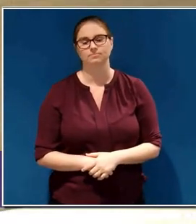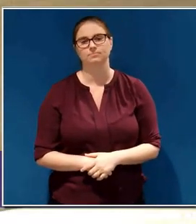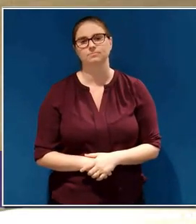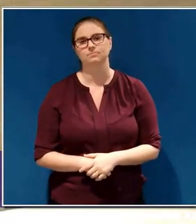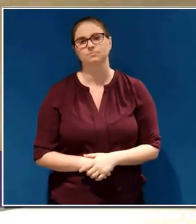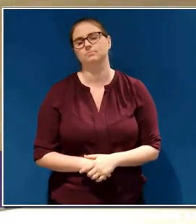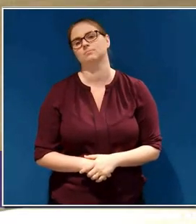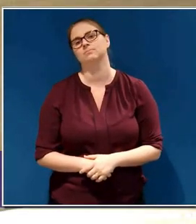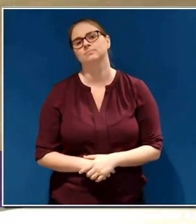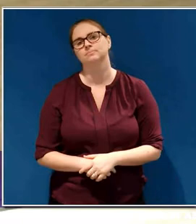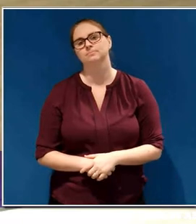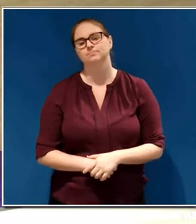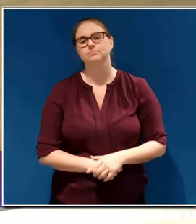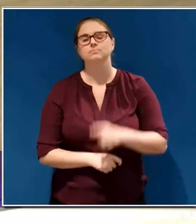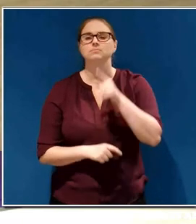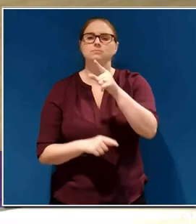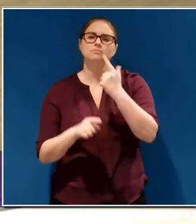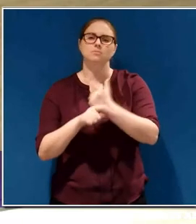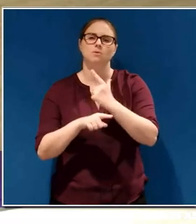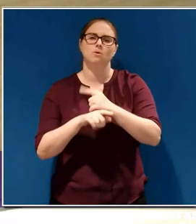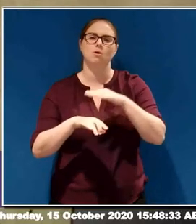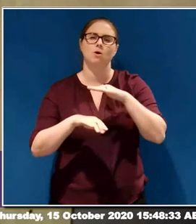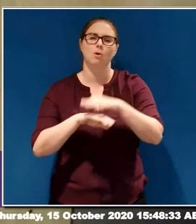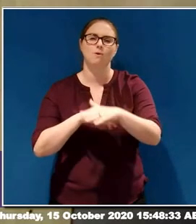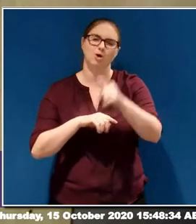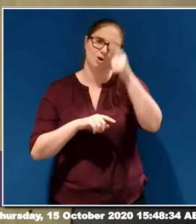That's a really complicated one, so bear with me.